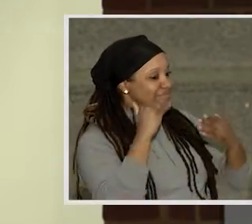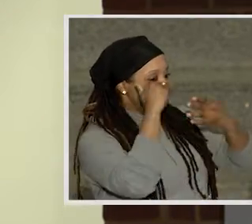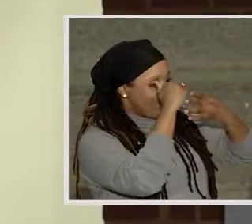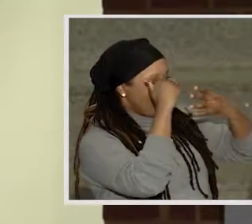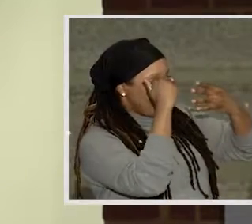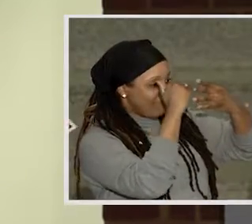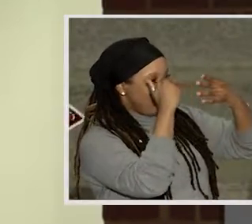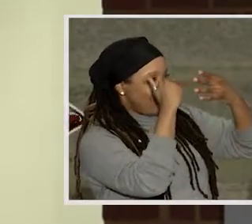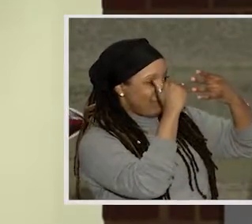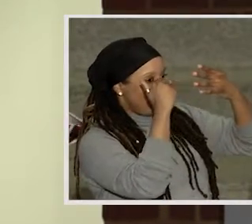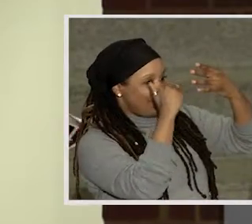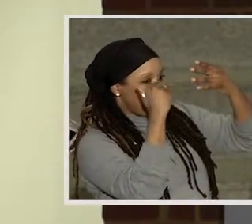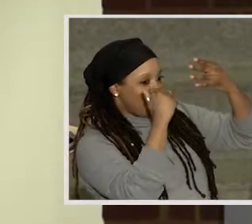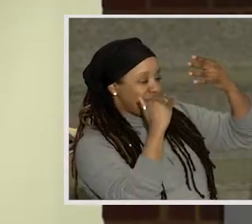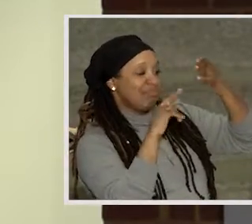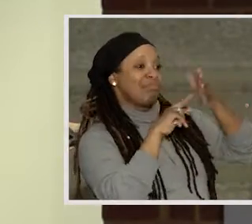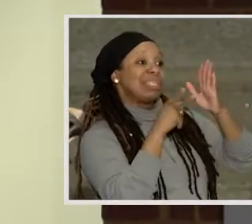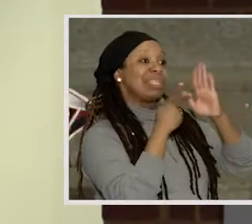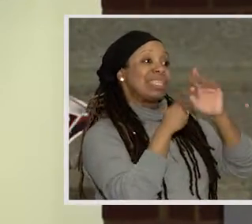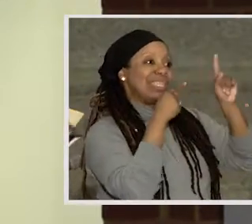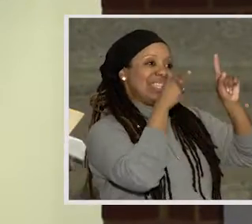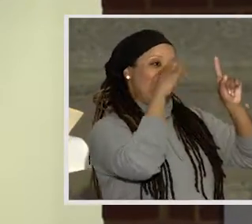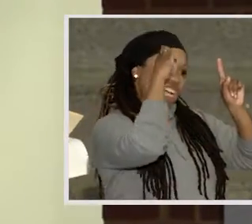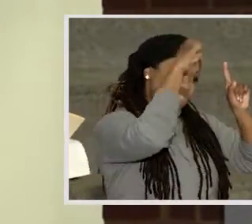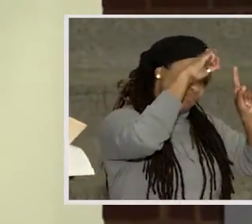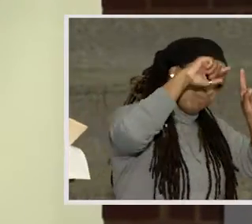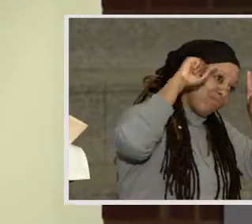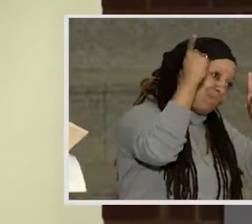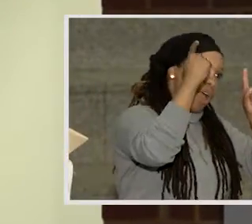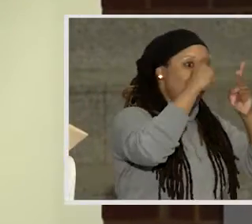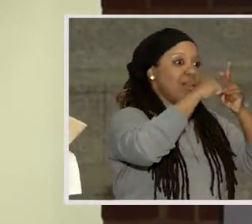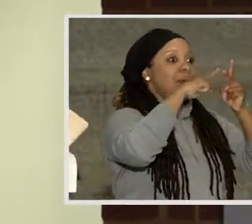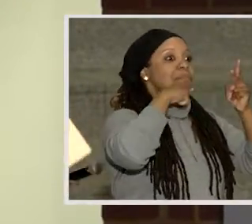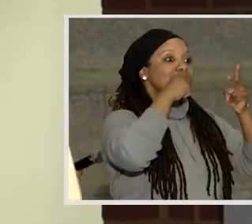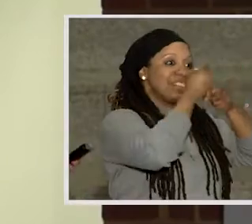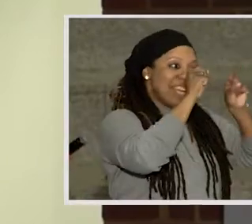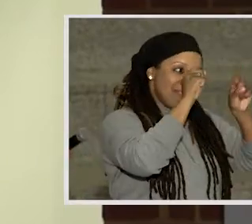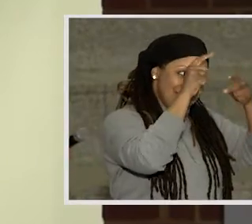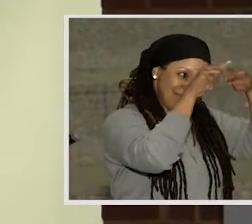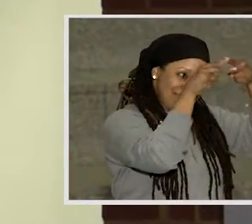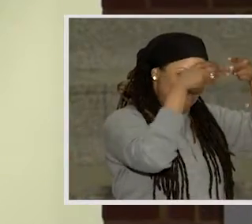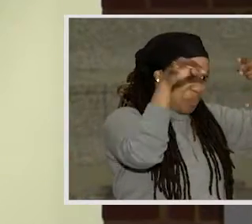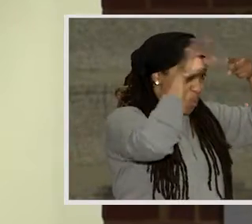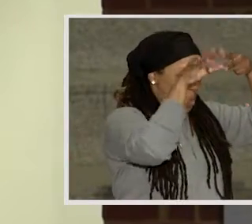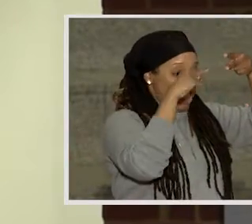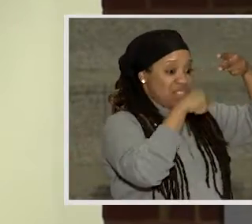ECONOMIC OPPORTUNITY PROVIDES SOME DEFINING CHARACTERISTICS TO THAT RACE THEY ARE RUNNING SO THAT'S WHY WE PLACED THAT AS OUR